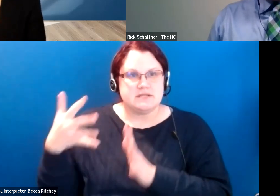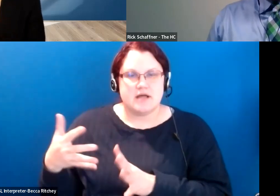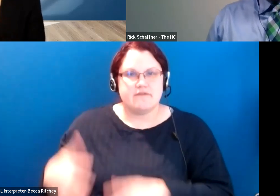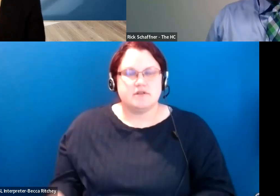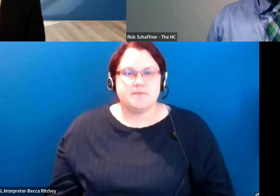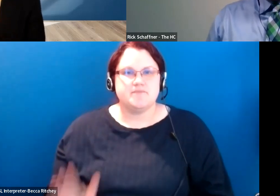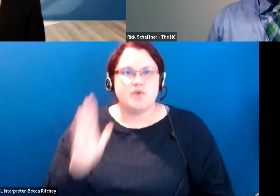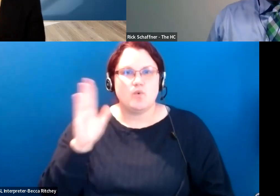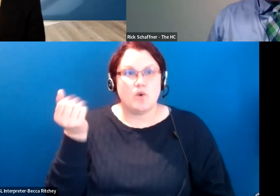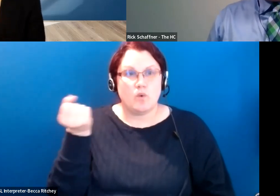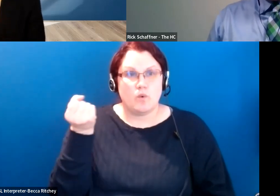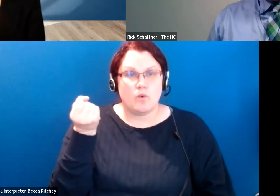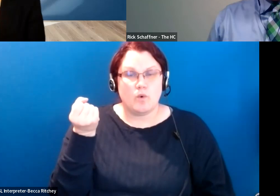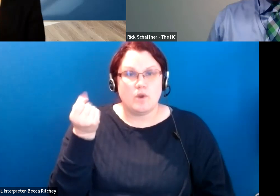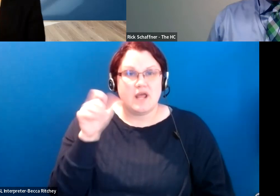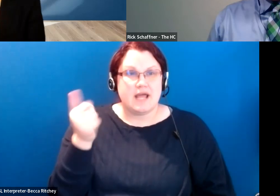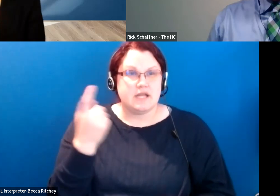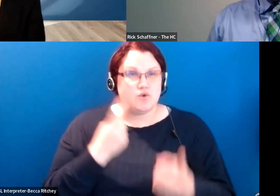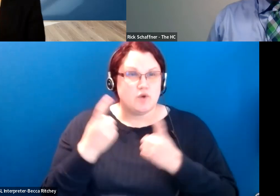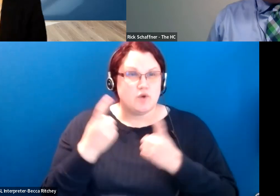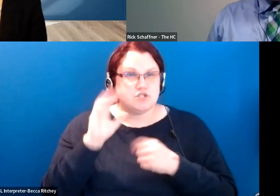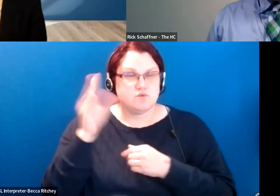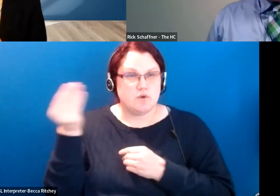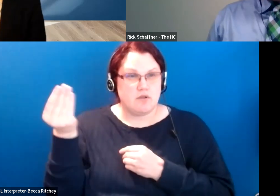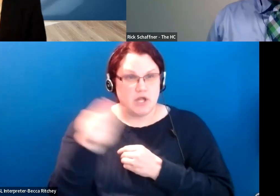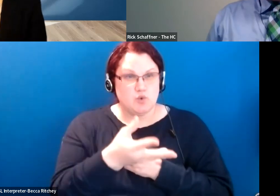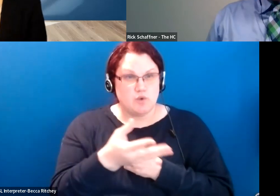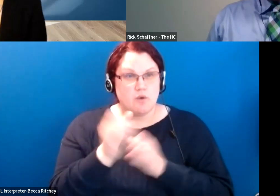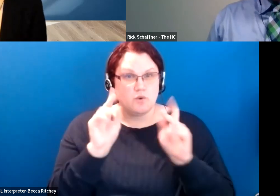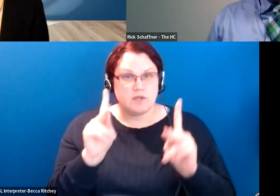we're gonna hold off with any questions that came in, we'll pass off for you and then get back out.